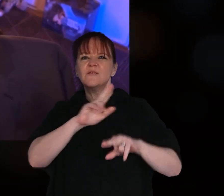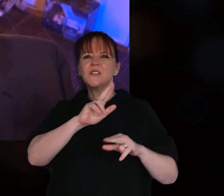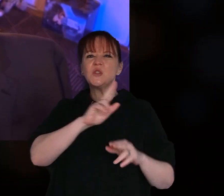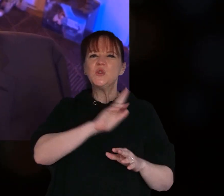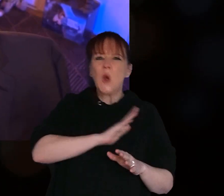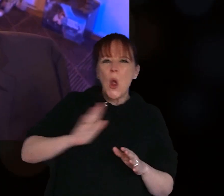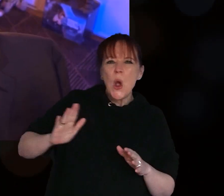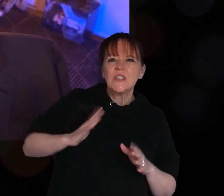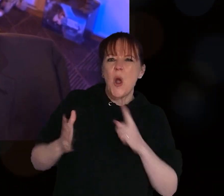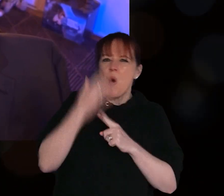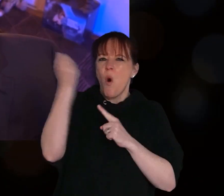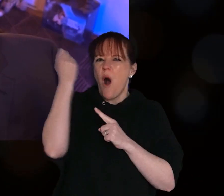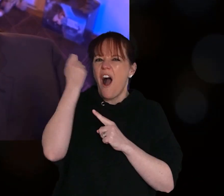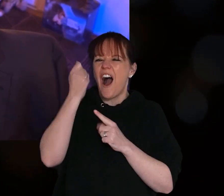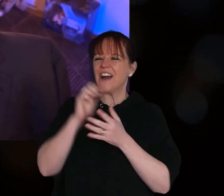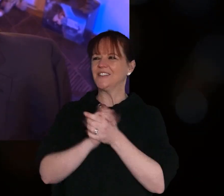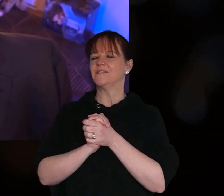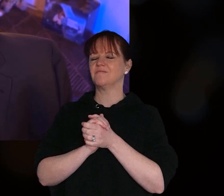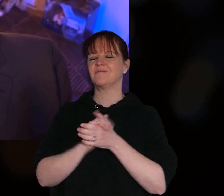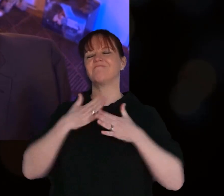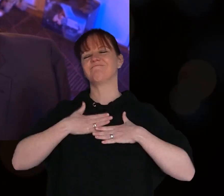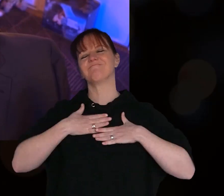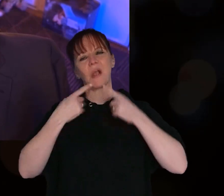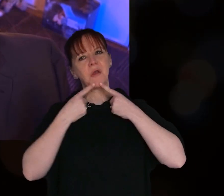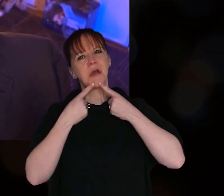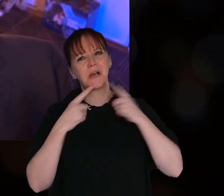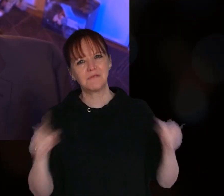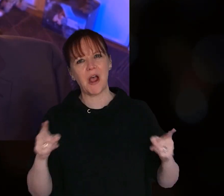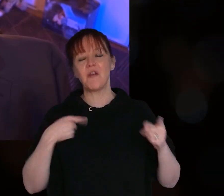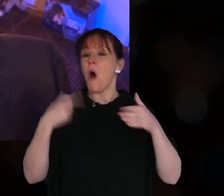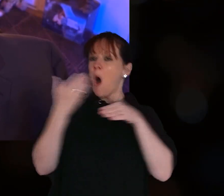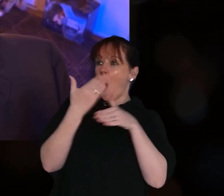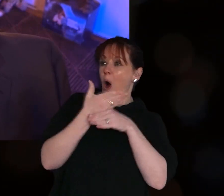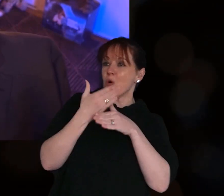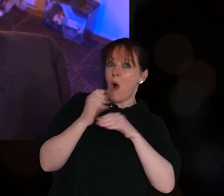I've worked with these teams, I know them personally and they are awesome and amazing.